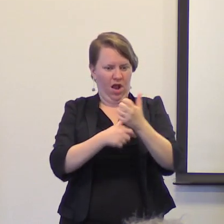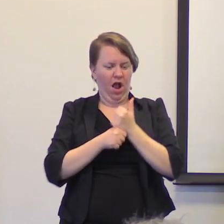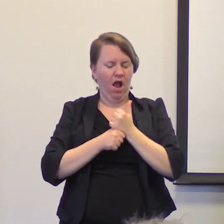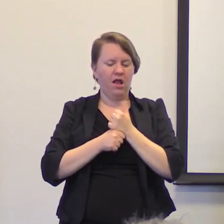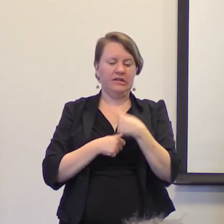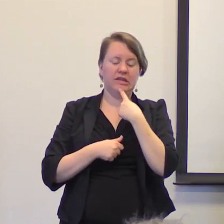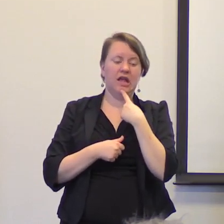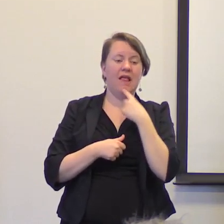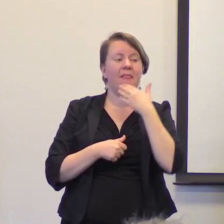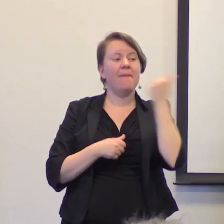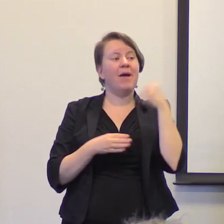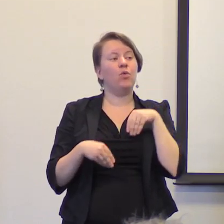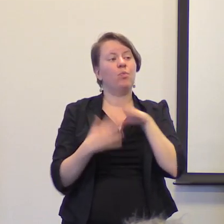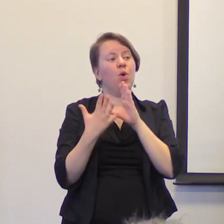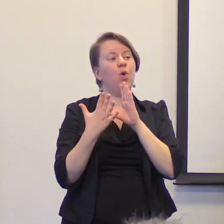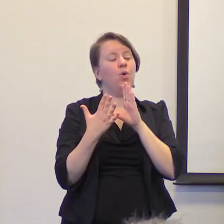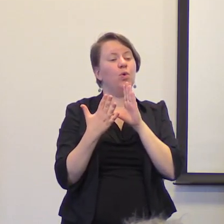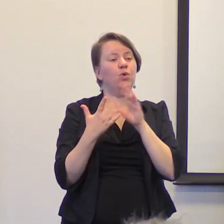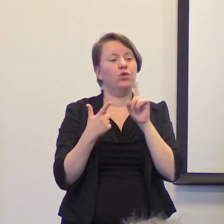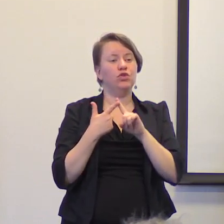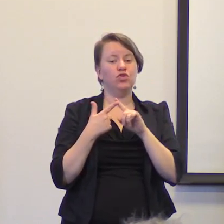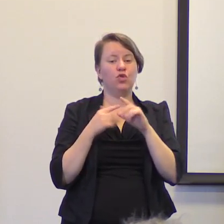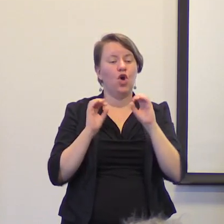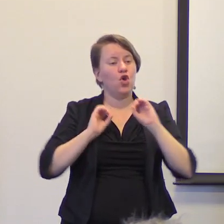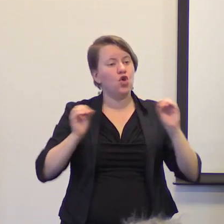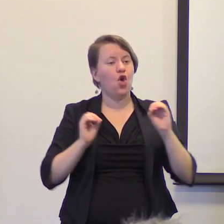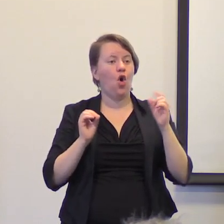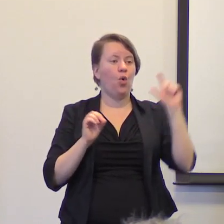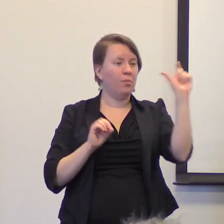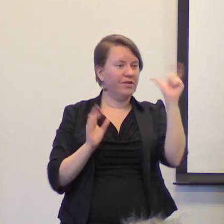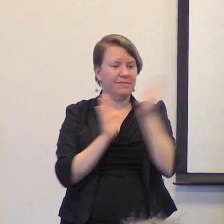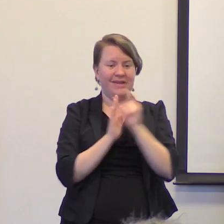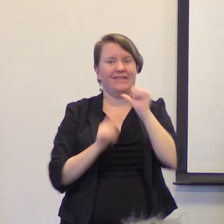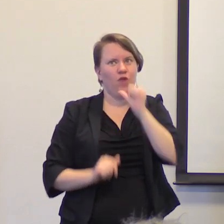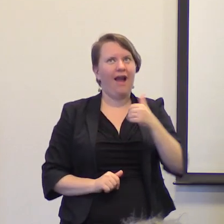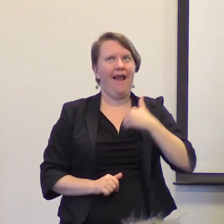said the best approach to a no-Muslim ban is not to have a Muslim ban.